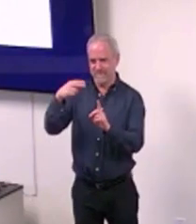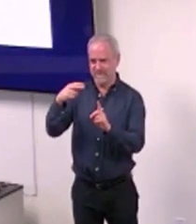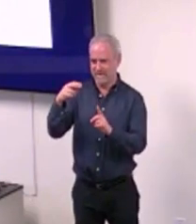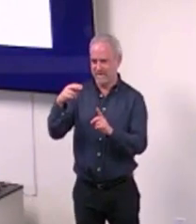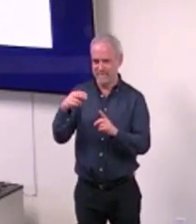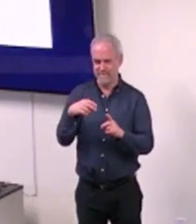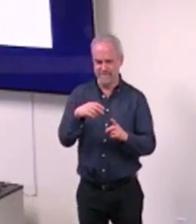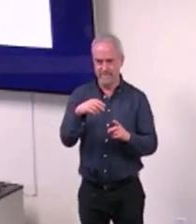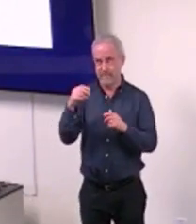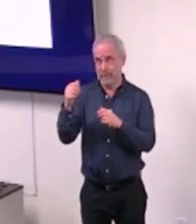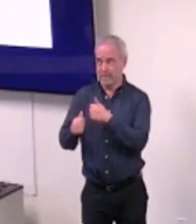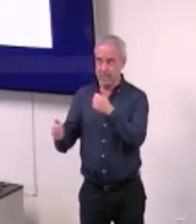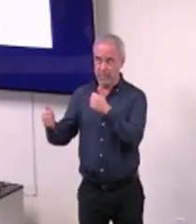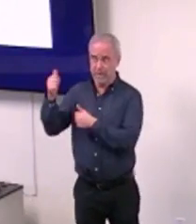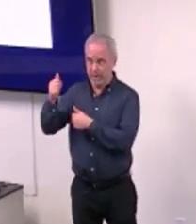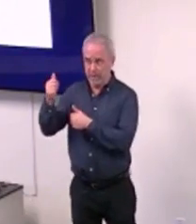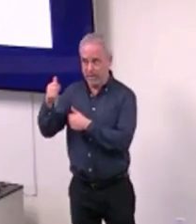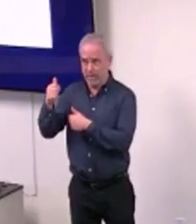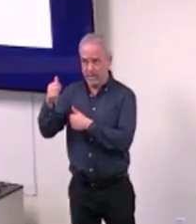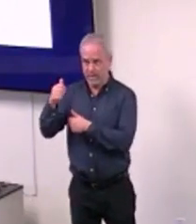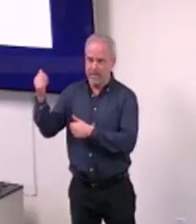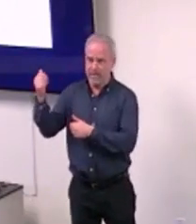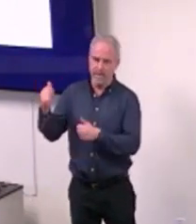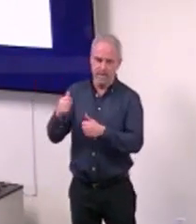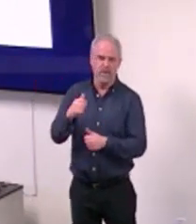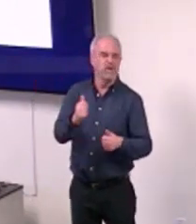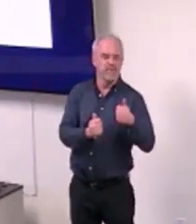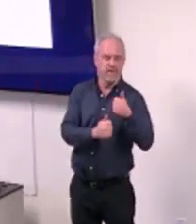That white folks created around just literacy.